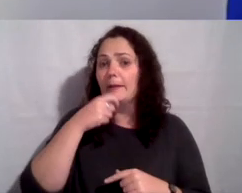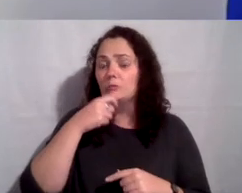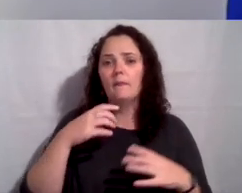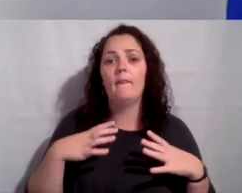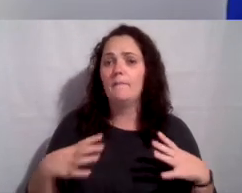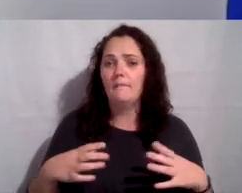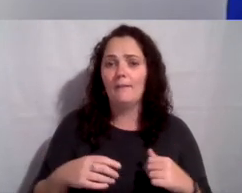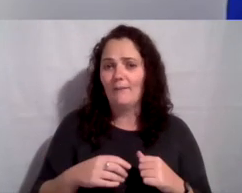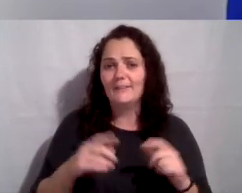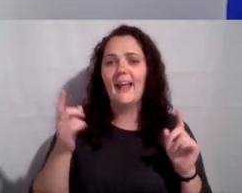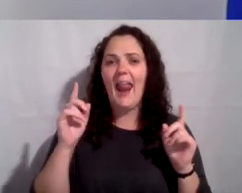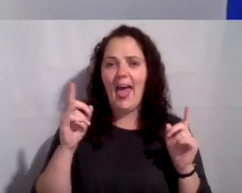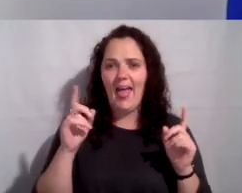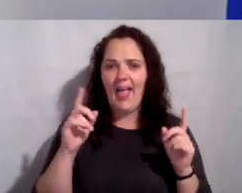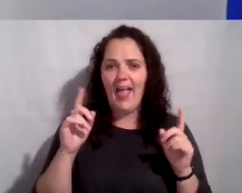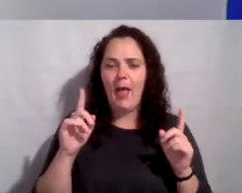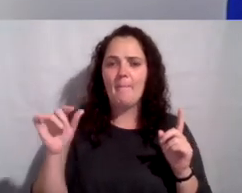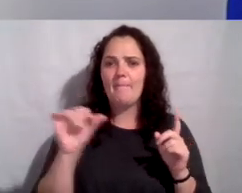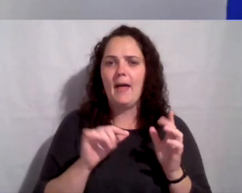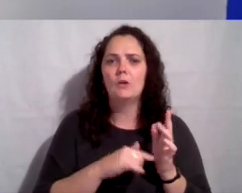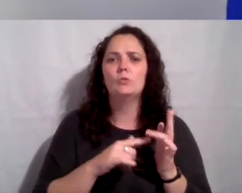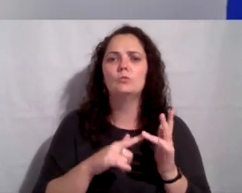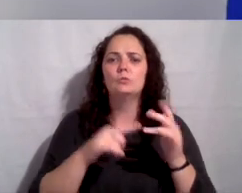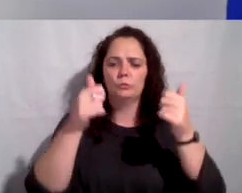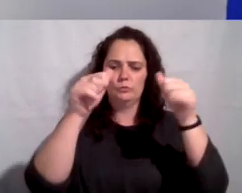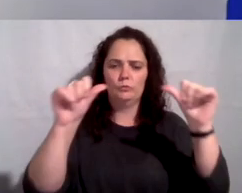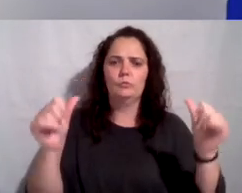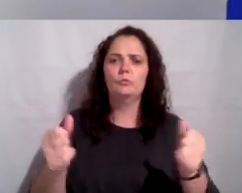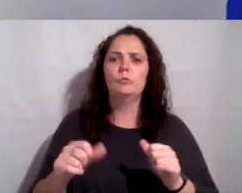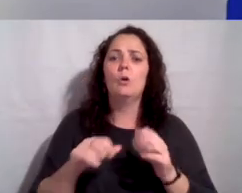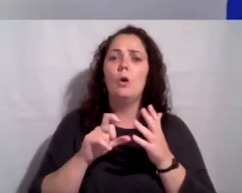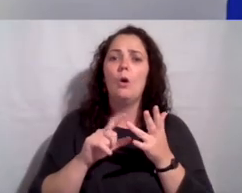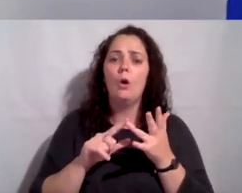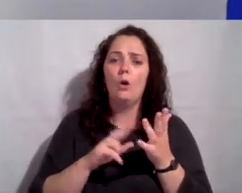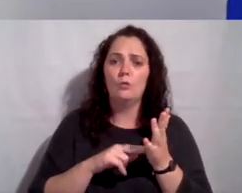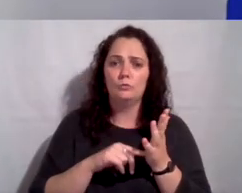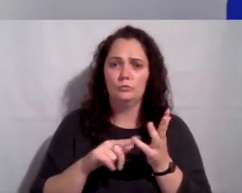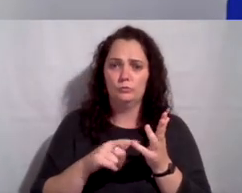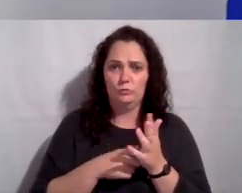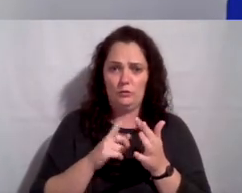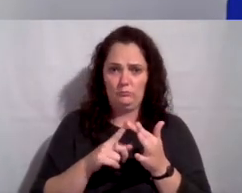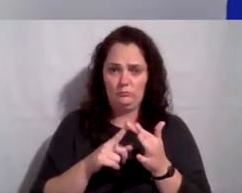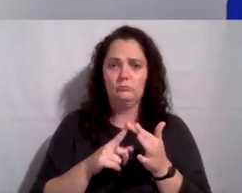but if you have a pen because now we're going to go back to that contour but we're going to think now about doing the entire body